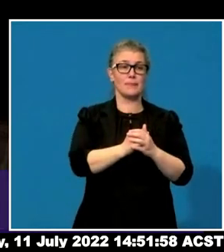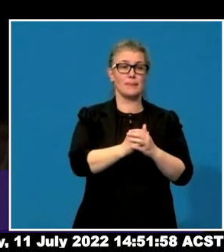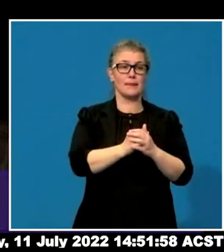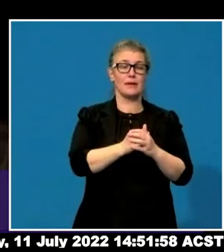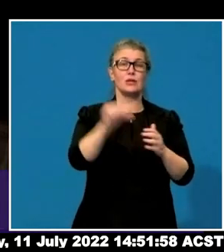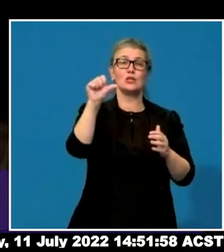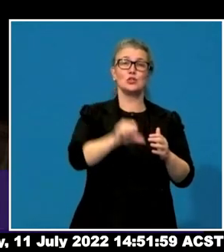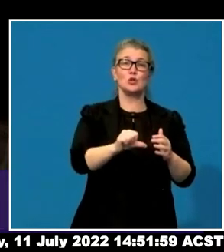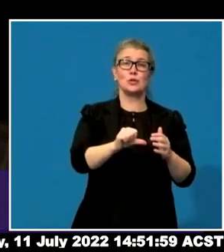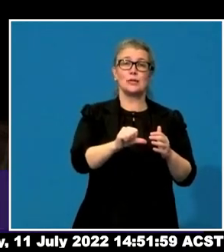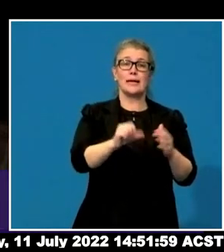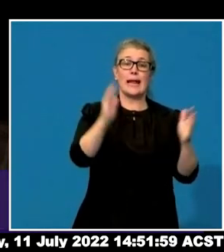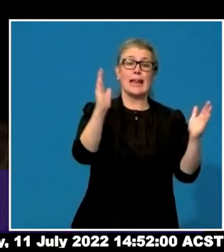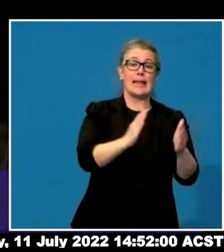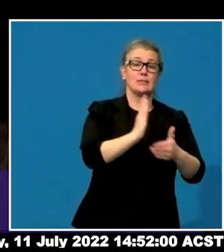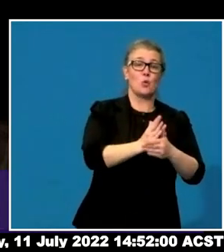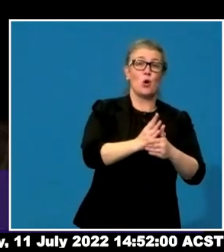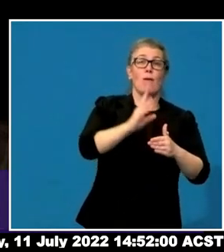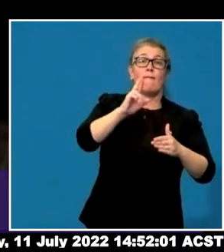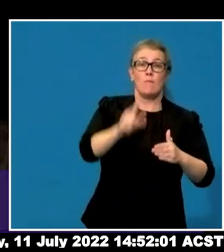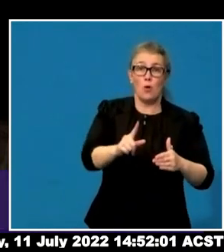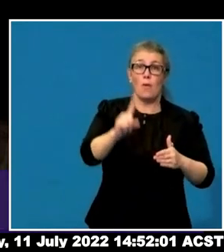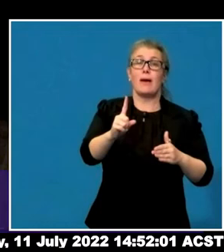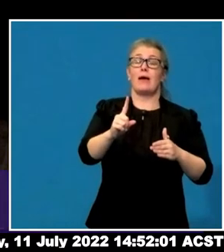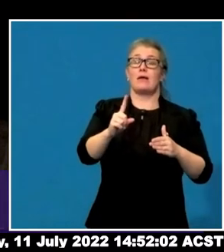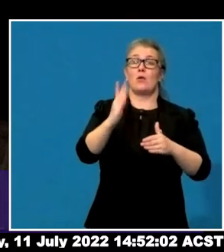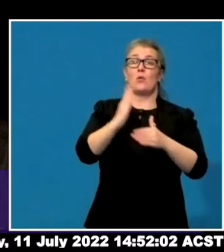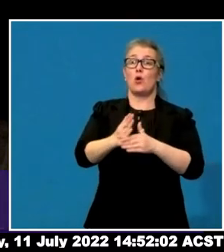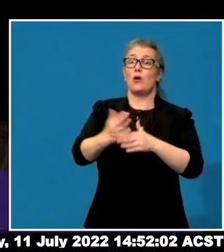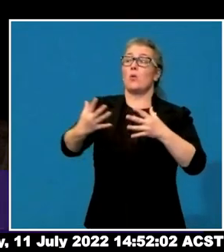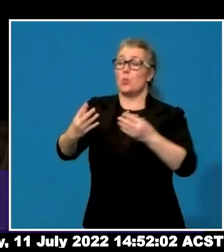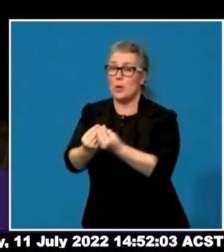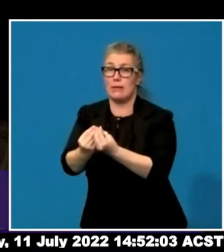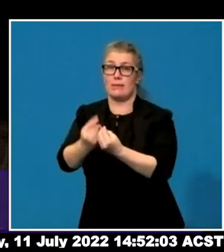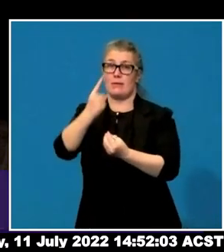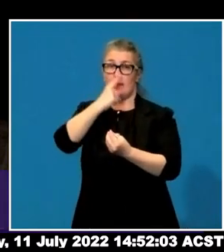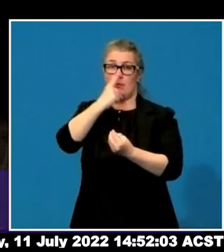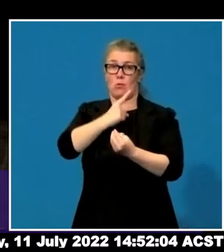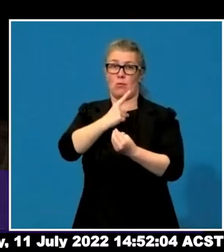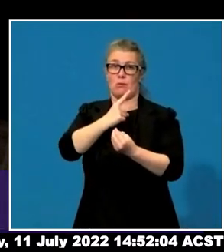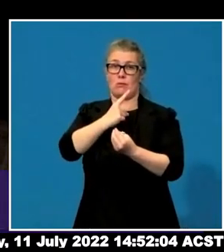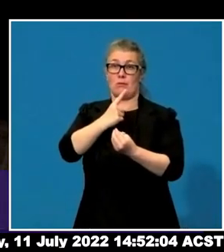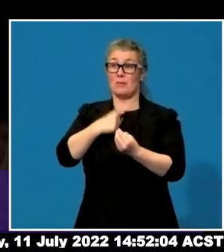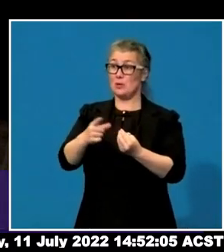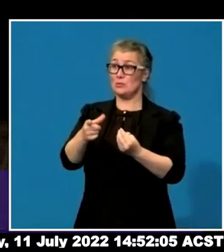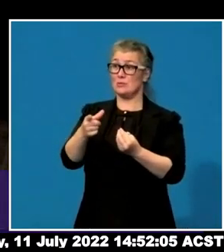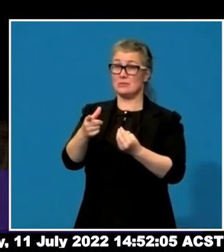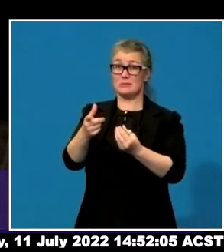people with disability. In Aboriginal communities, it is the community that provides supports." And you go on in 99: